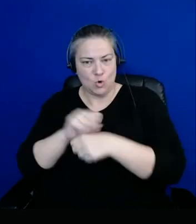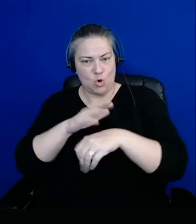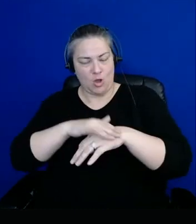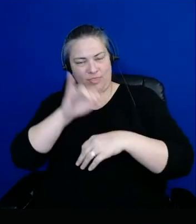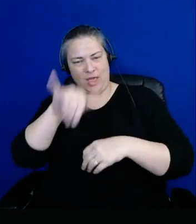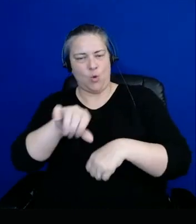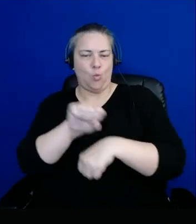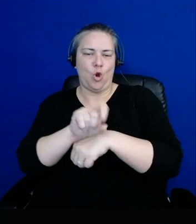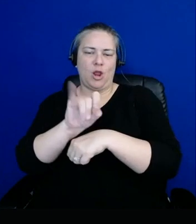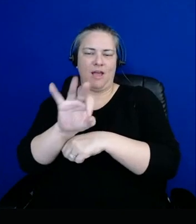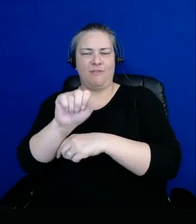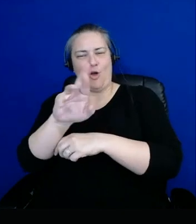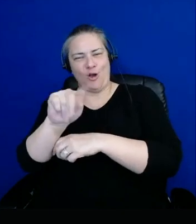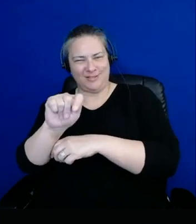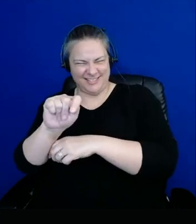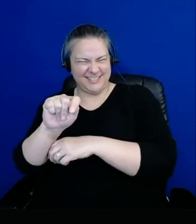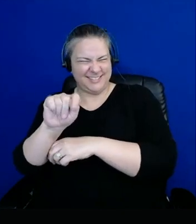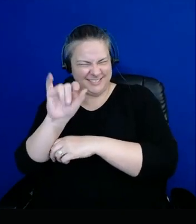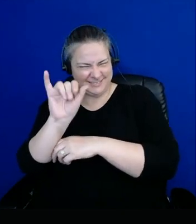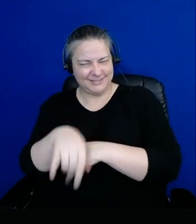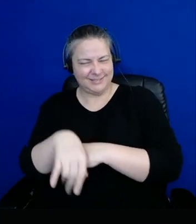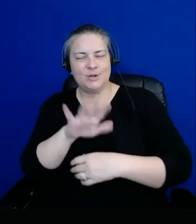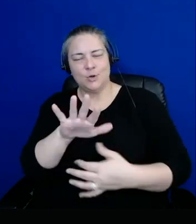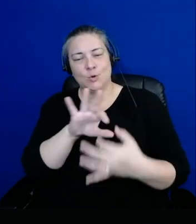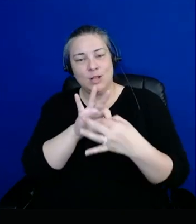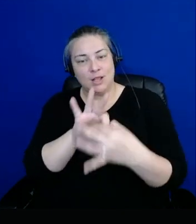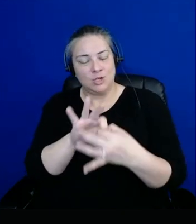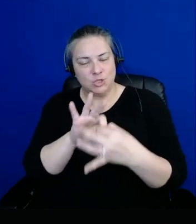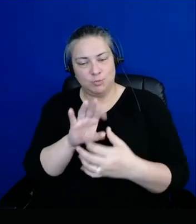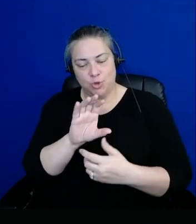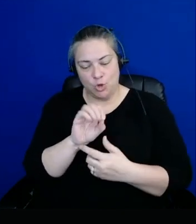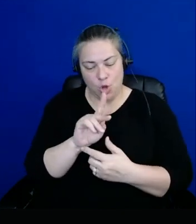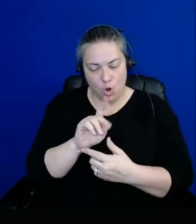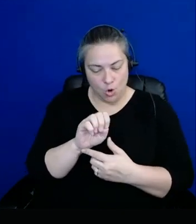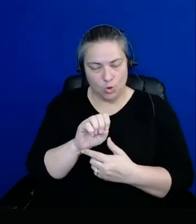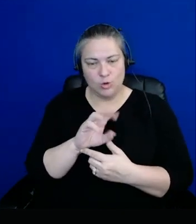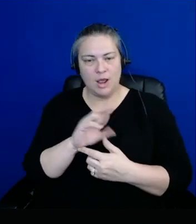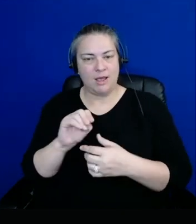of arts. And that relationship of the code and the continuity of working on outsizing